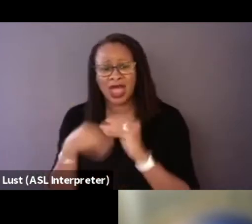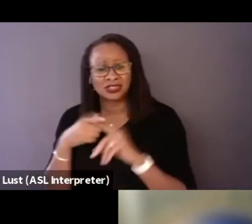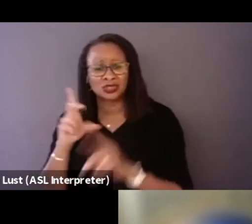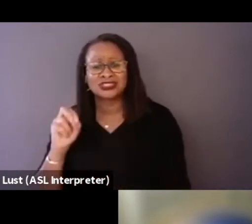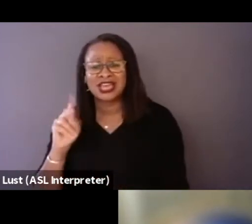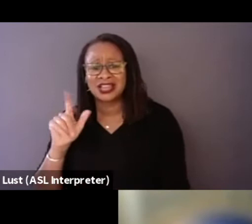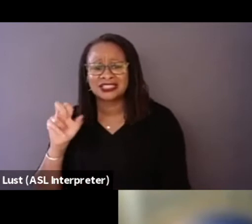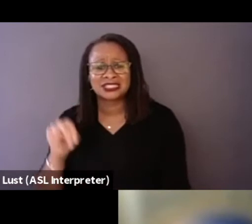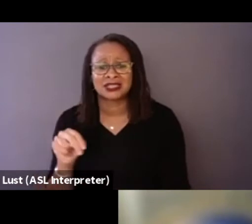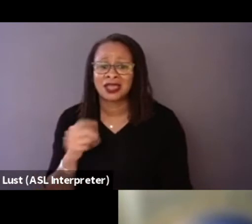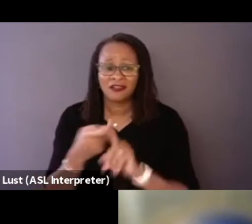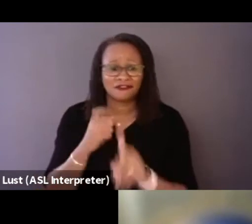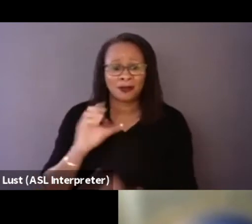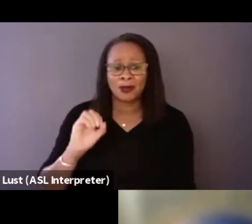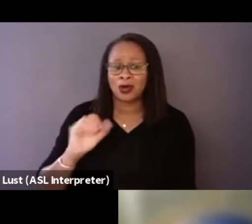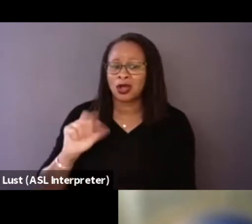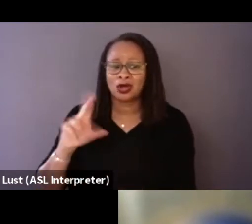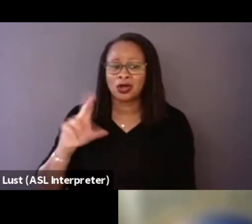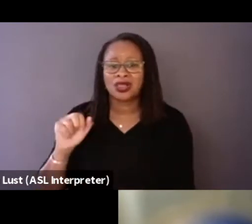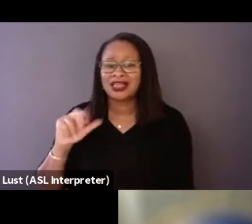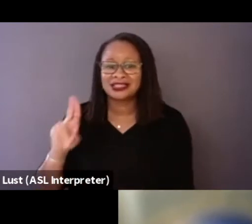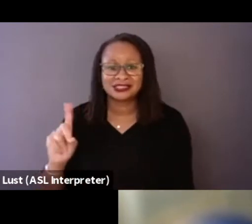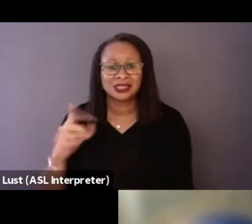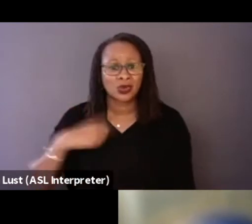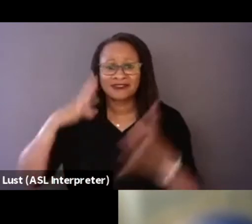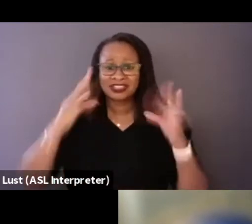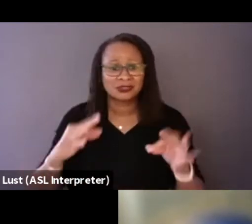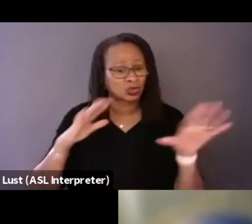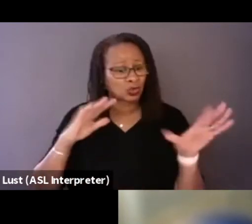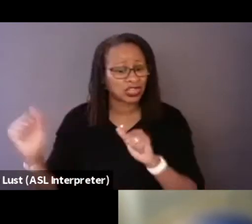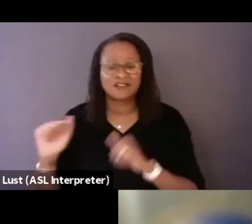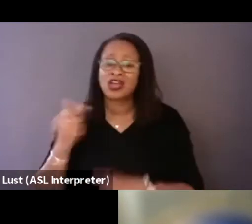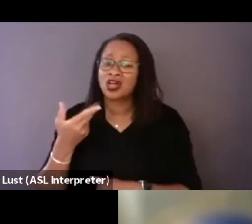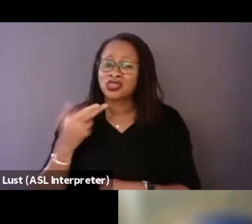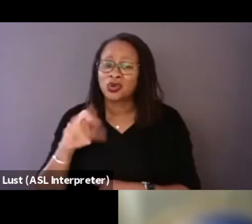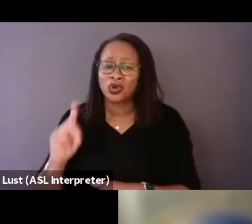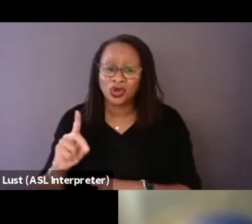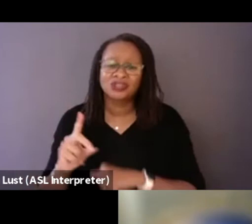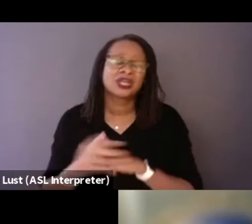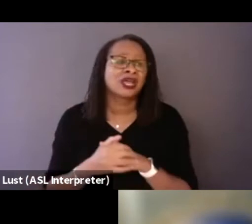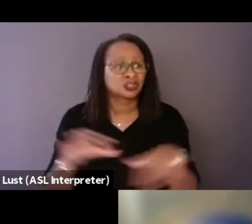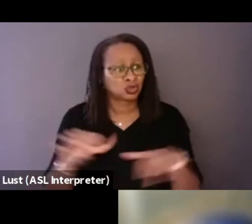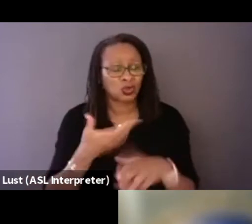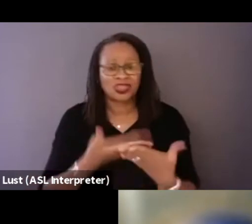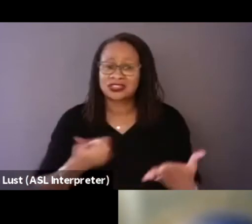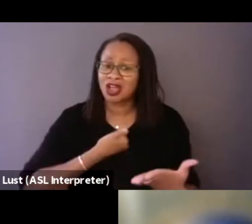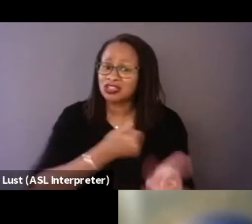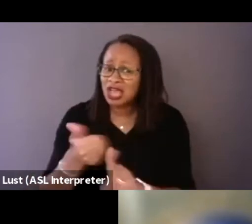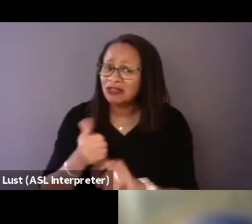We have that determination to get out of the hood or to be able to do things on our own and everything. And, you know, just as Oakland students,